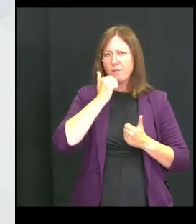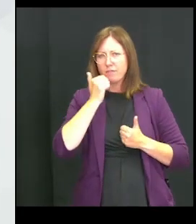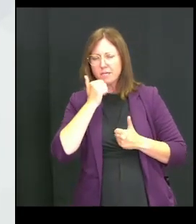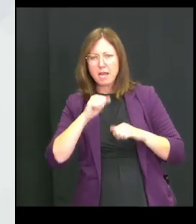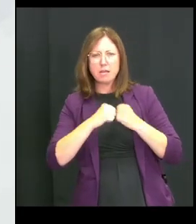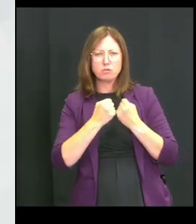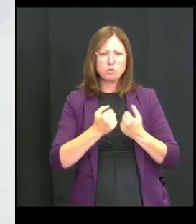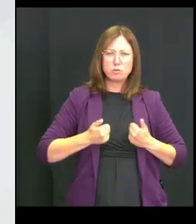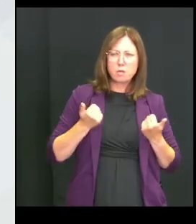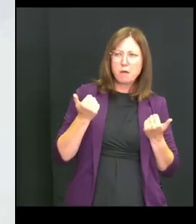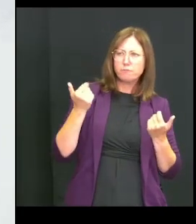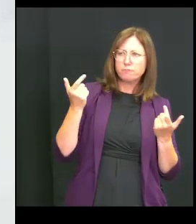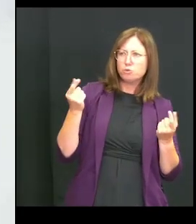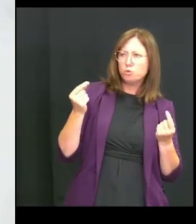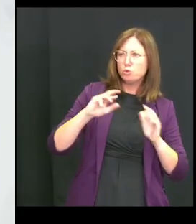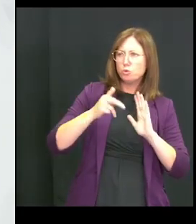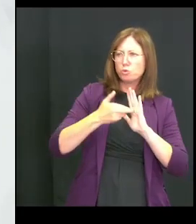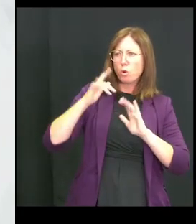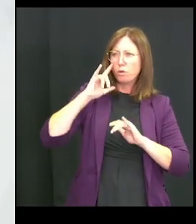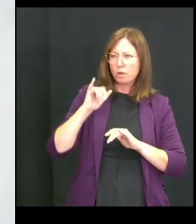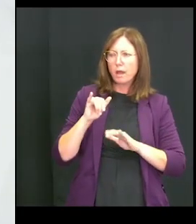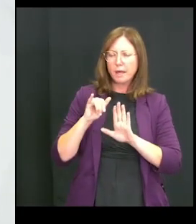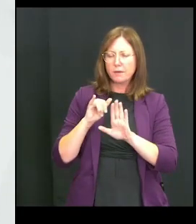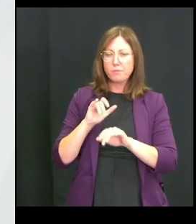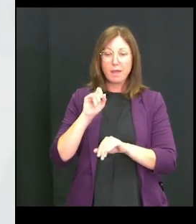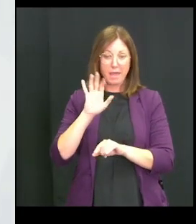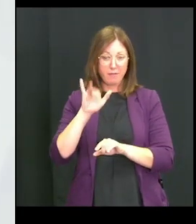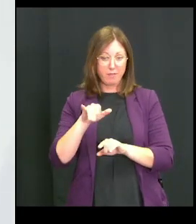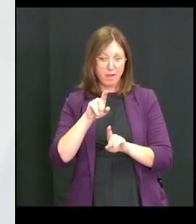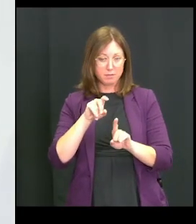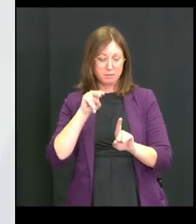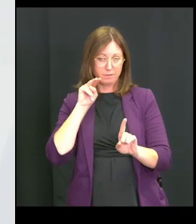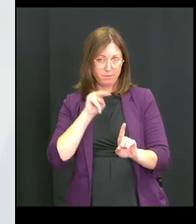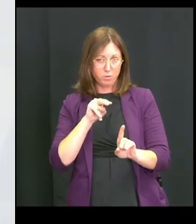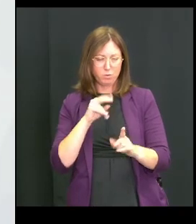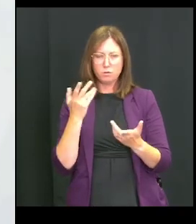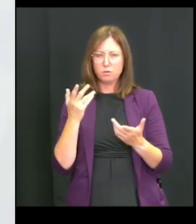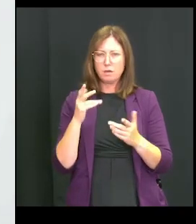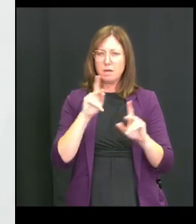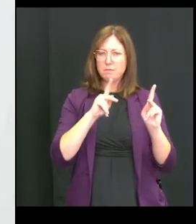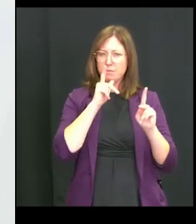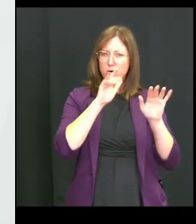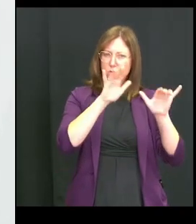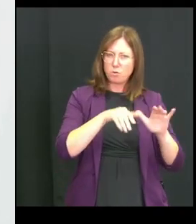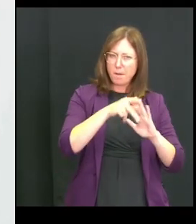So, considering that then, what kind of strategies can policy makers adopt